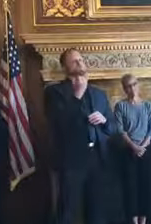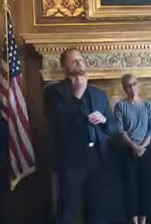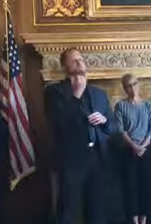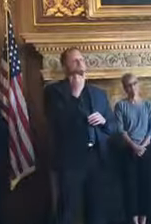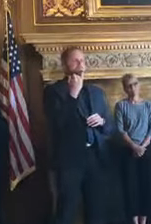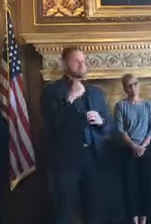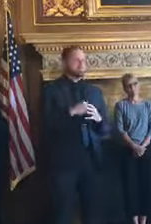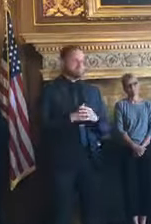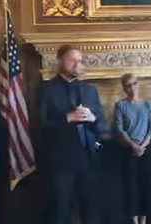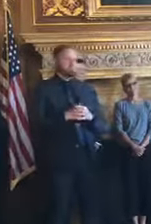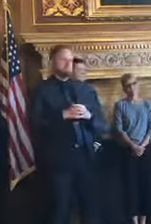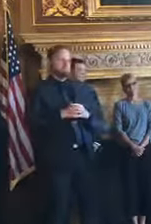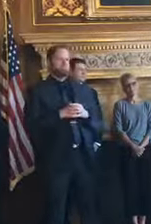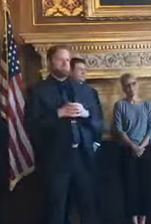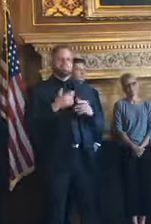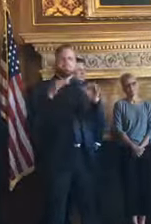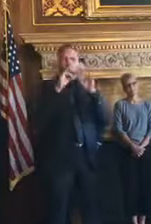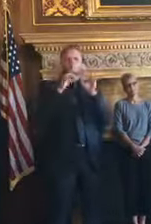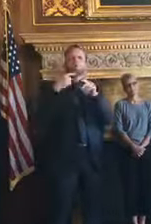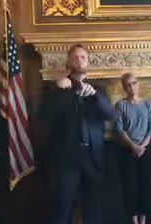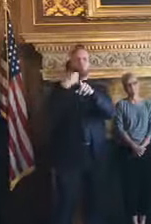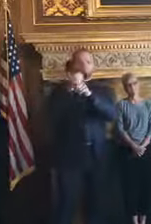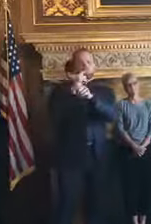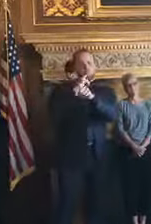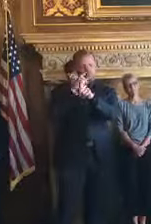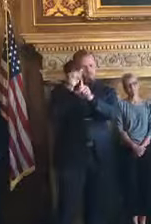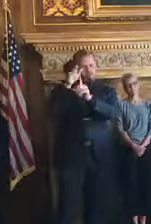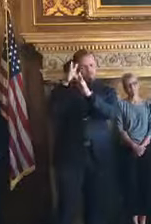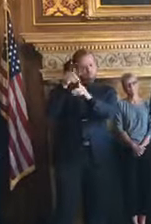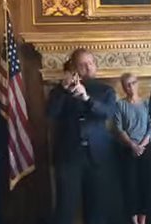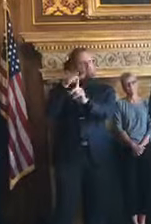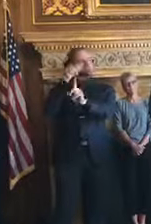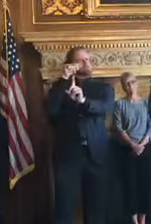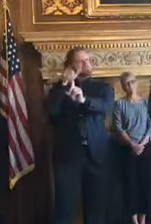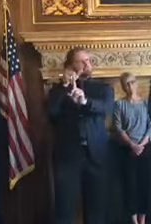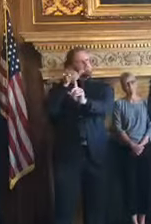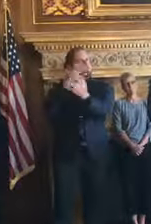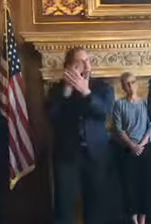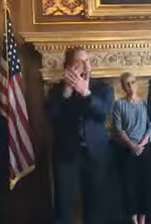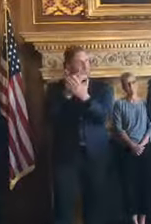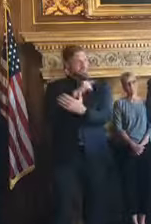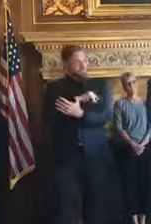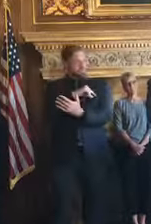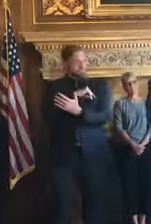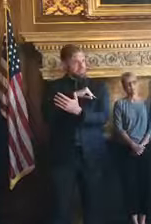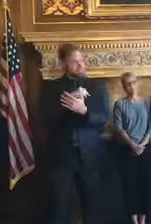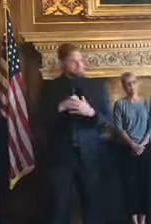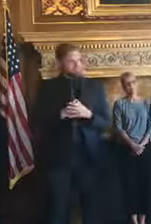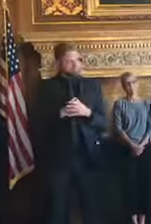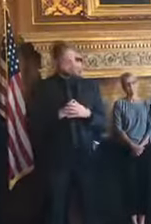Someone who is not interpreting correctly, maybe overturned on an appeal because of that interpretation.